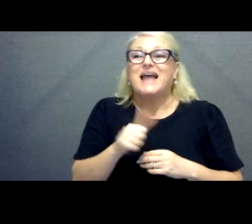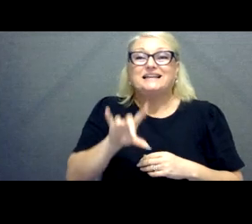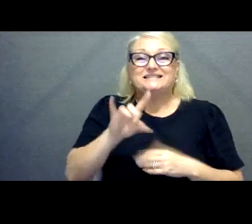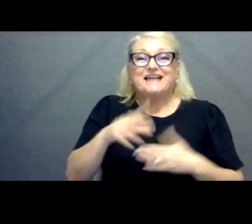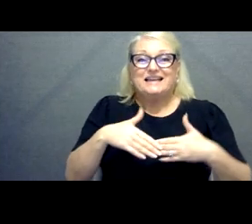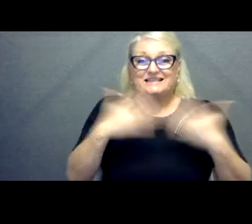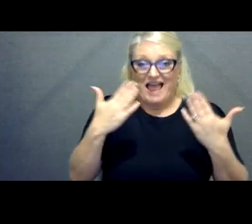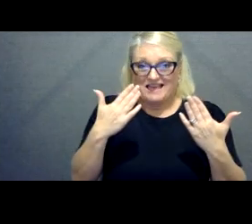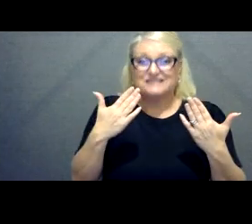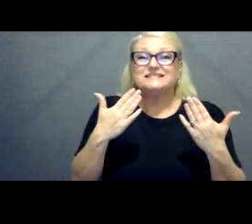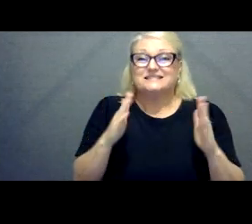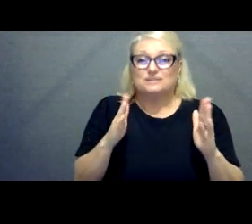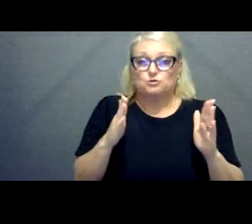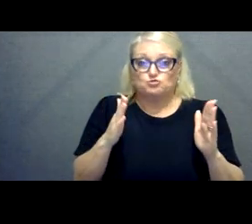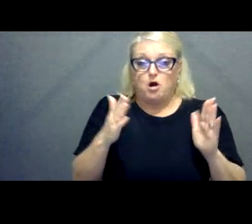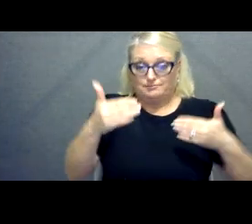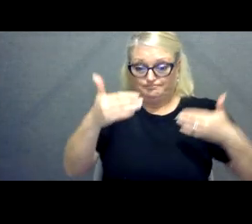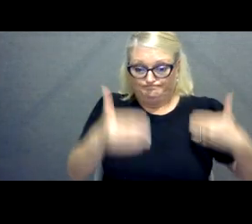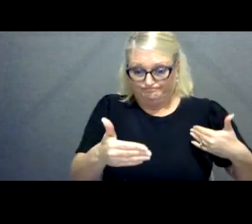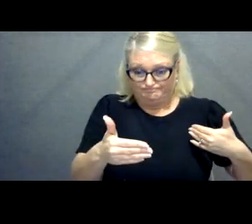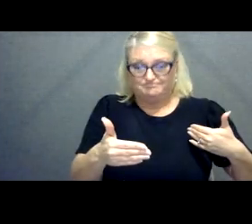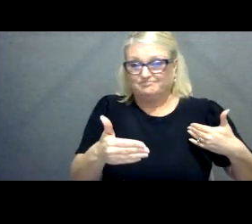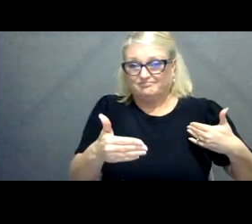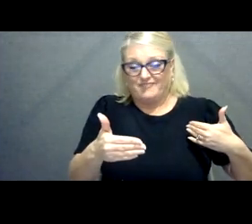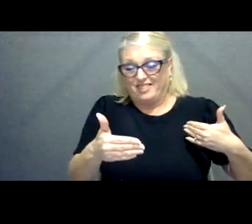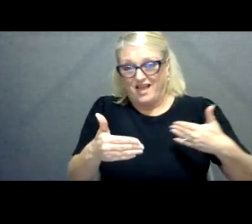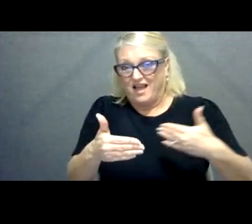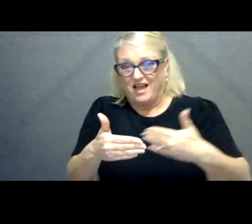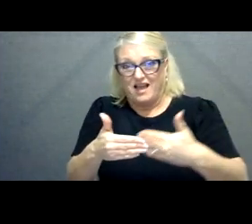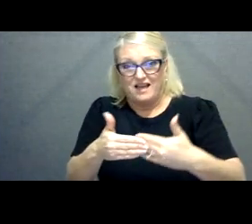do need to give us a call and we'll be able to give them an update about where things are at